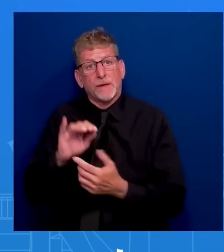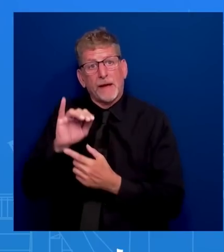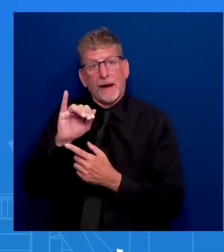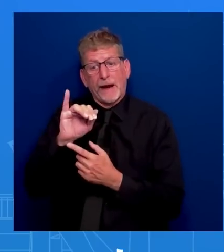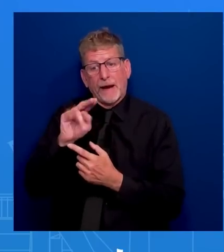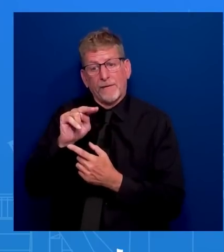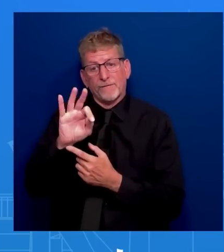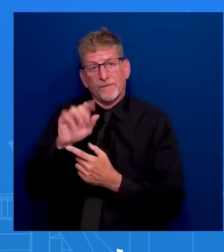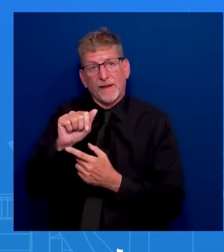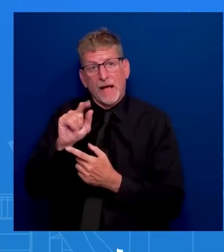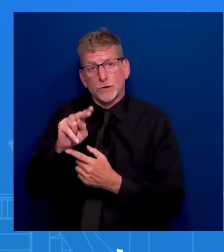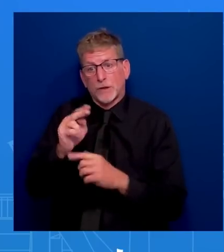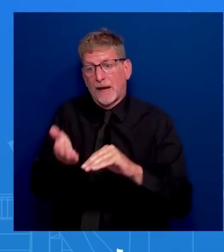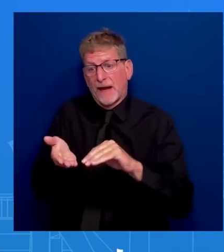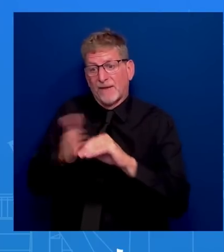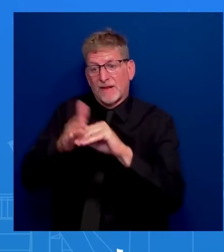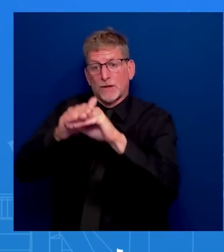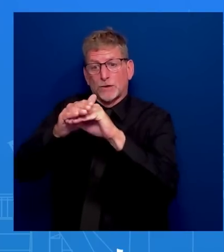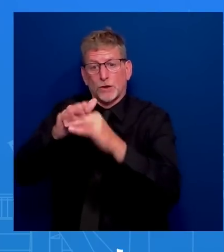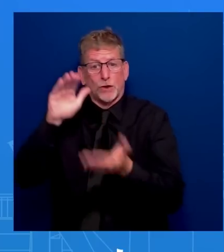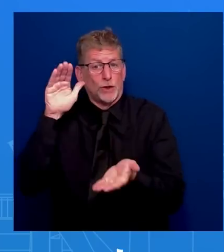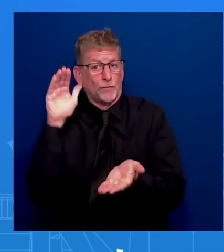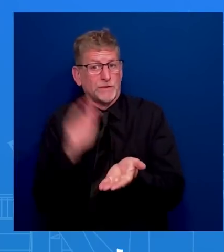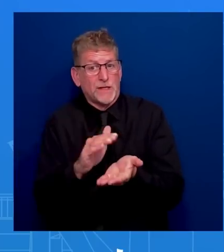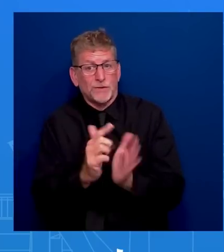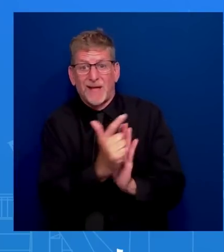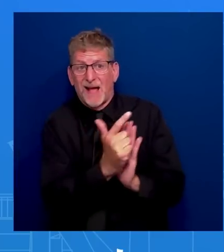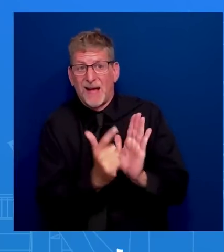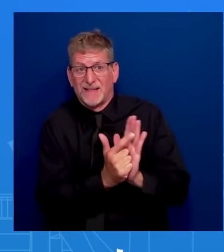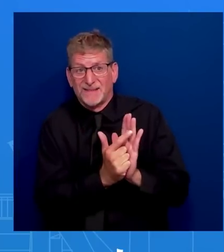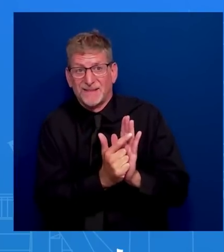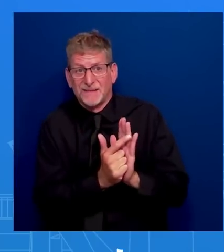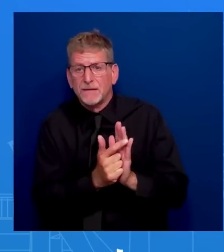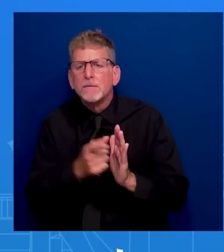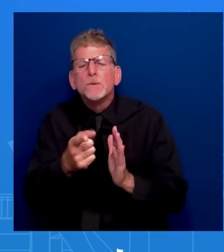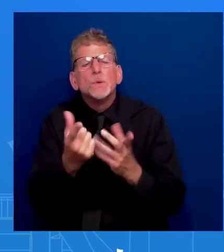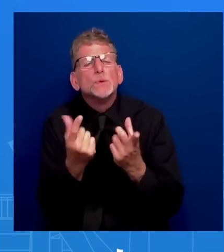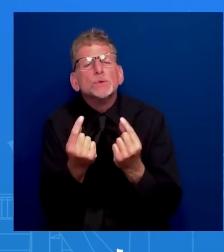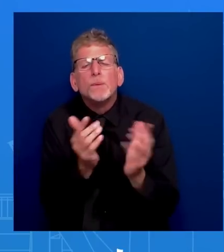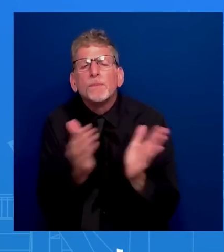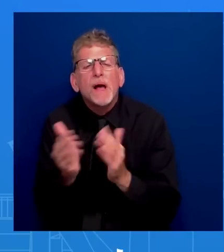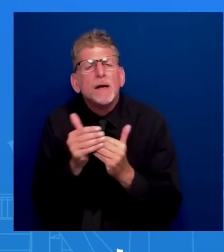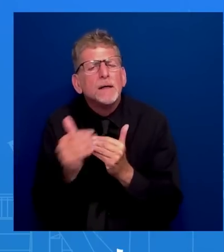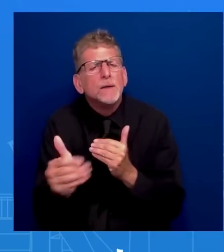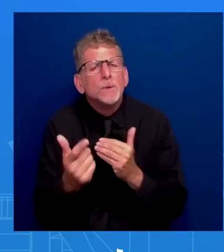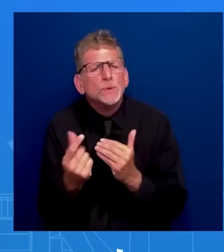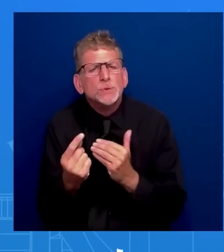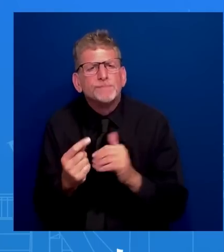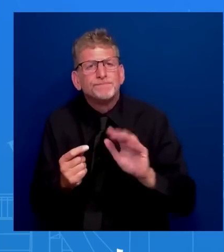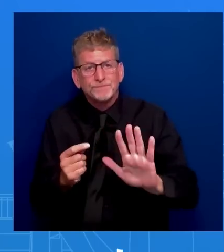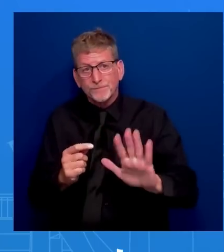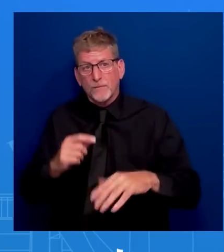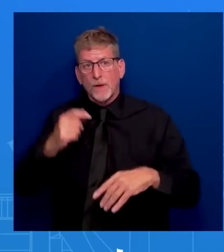to share with all of you. As you know, there's some -- there's an enrollment process; it takes some time before the bill can get signed.